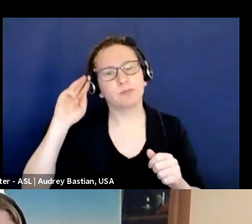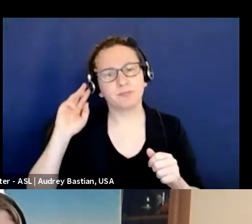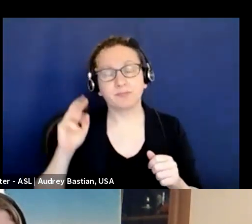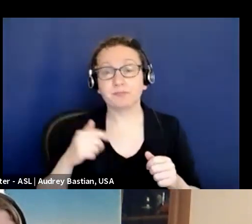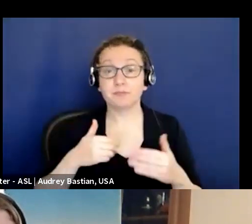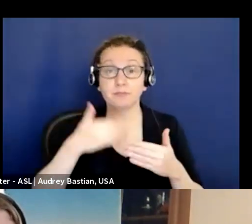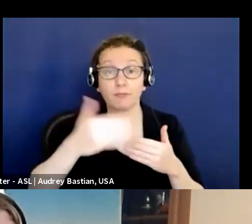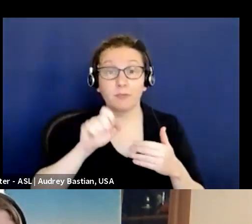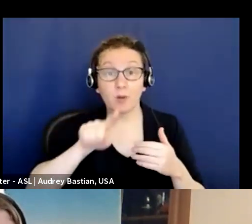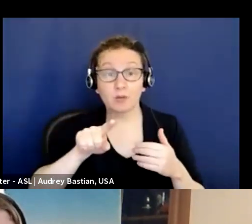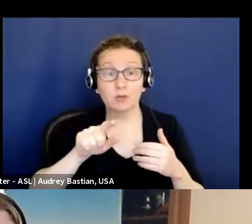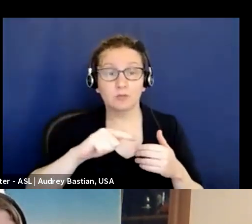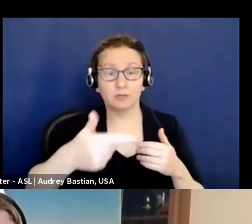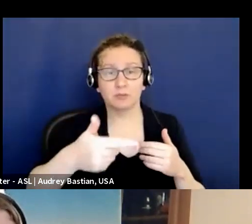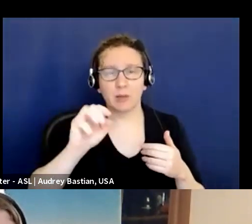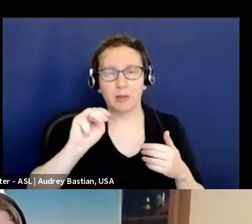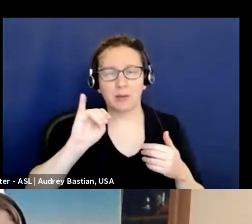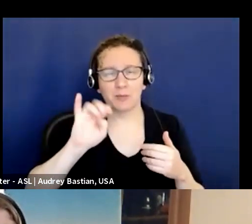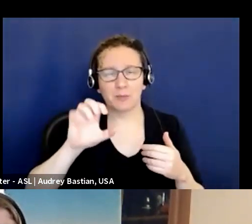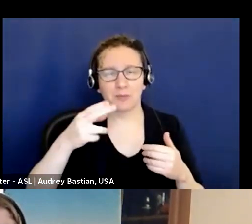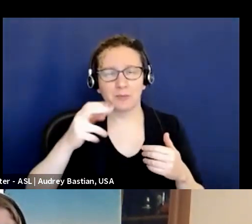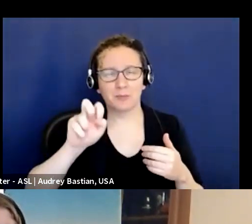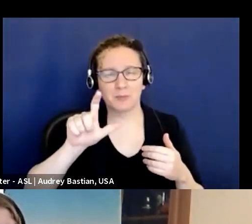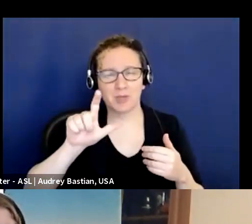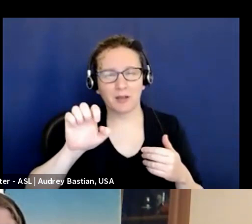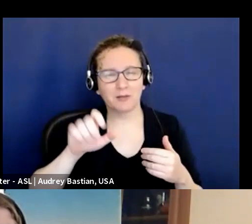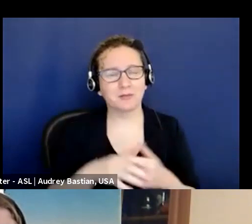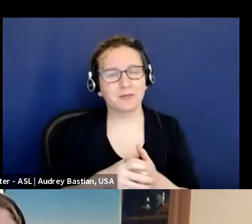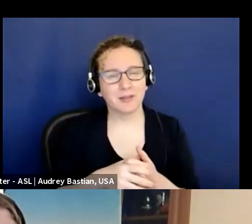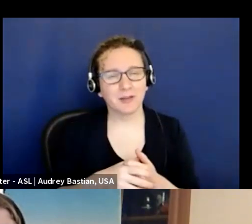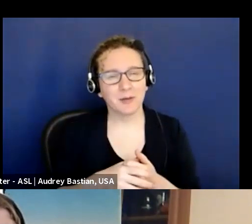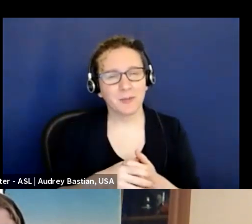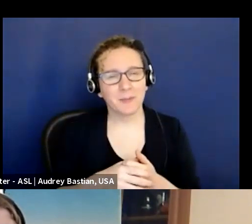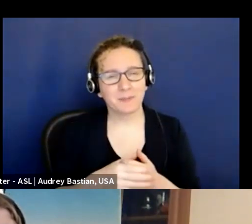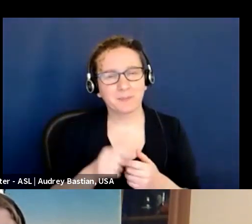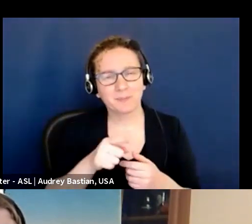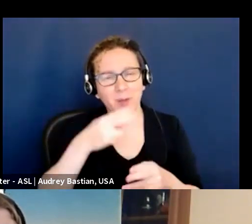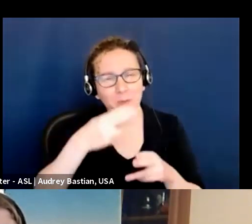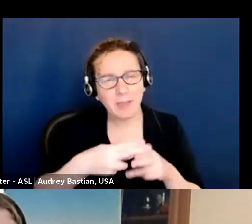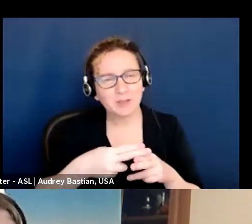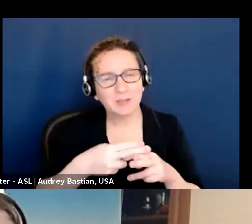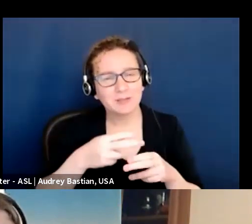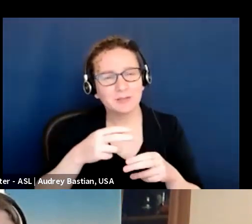at Michelle. And Michelle, you mentioned that you did the Congress-Bundestag program